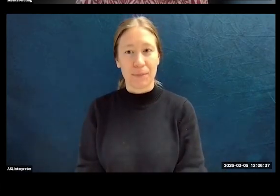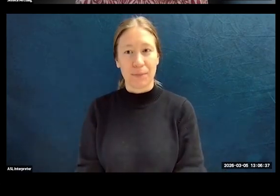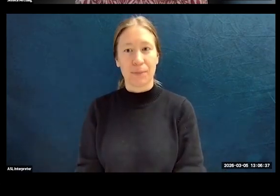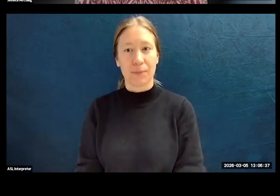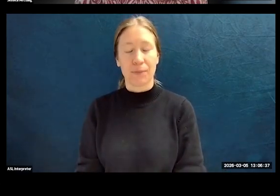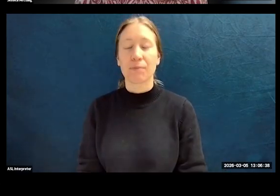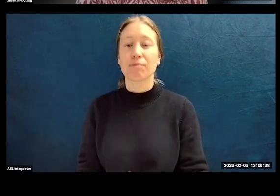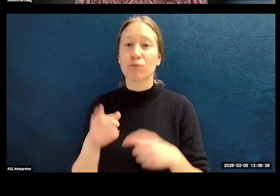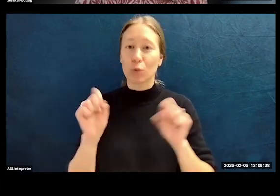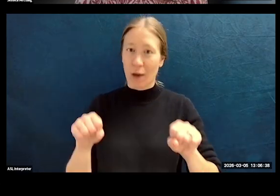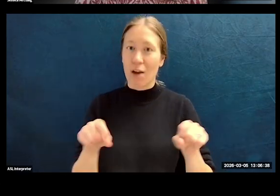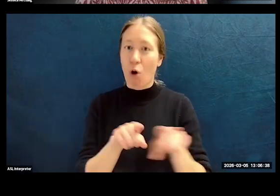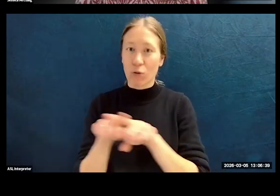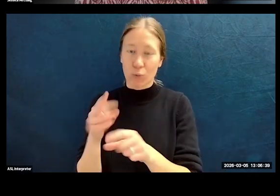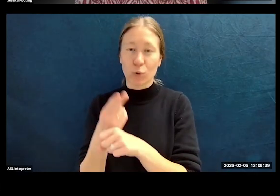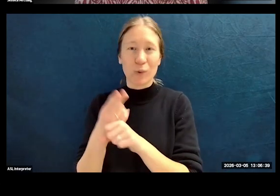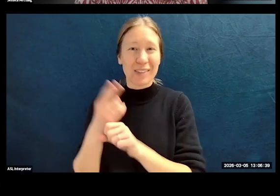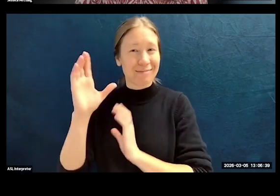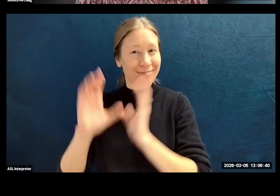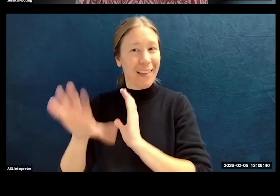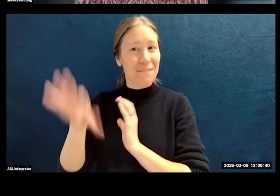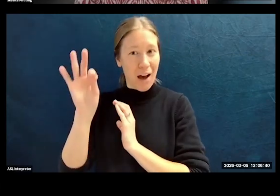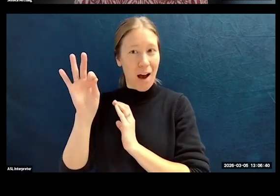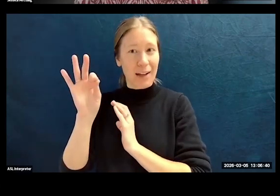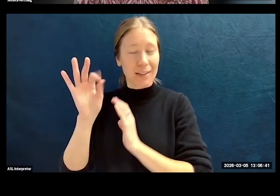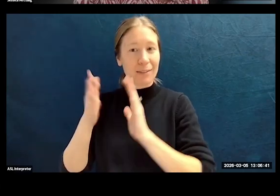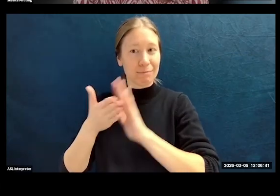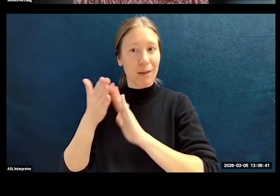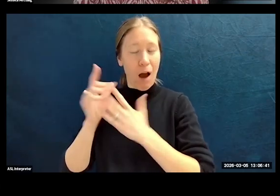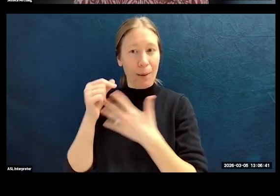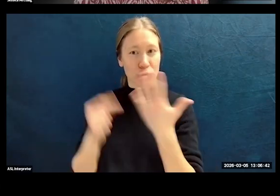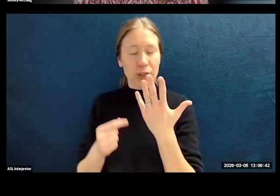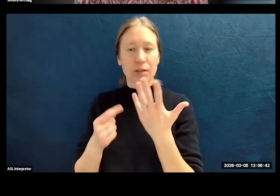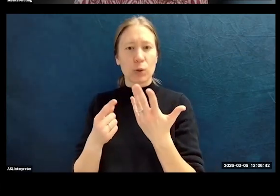You can also use the Find function to search for other content that is proving tricky to select and tag,